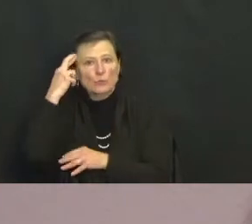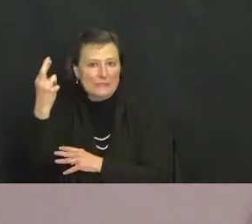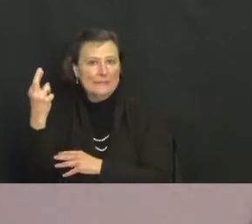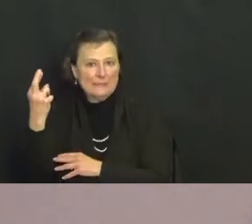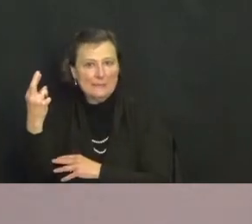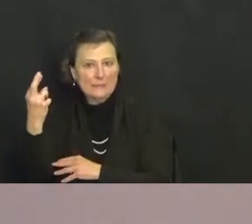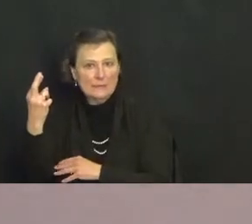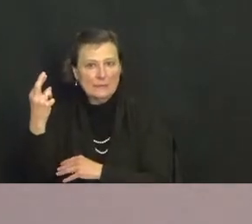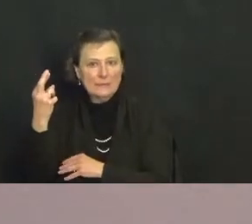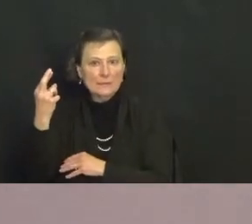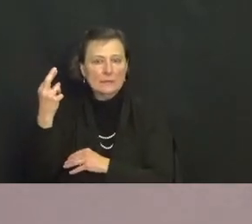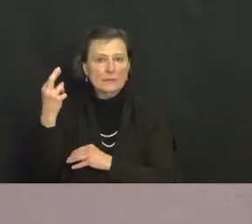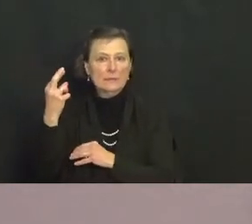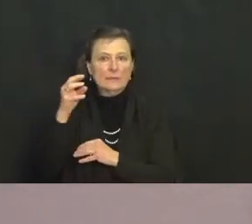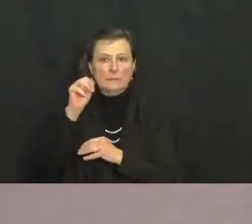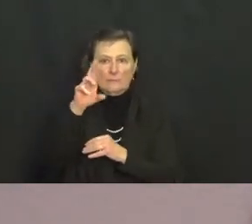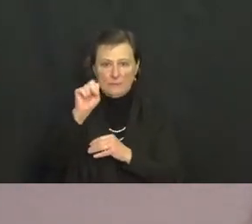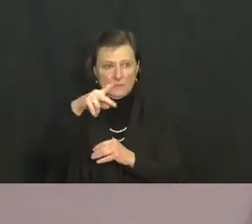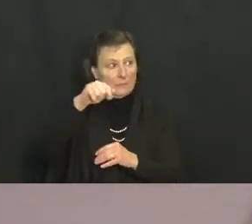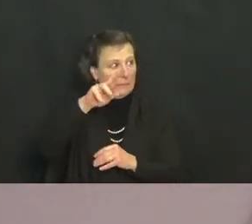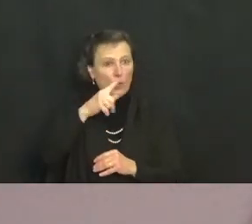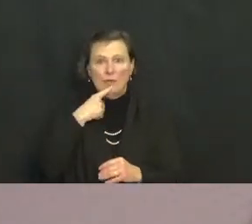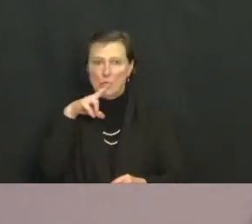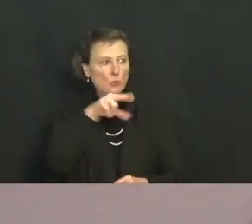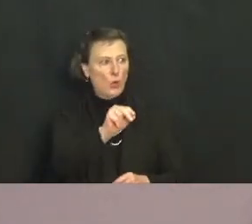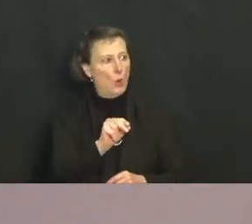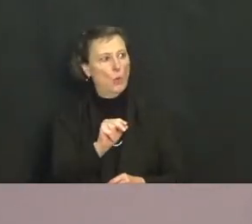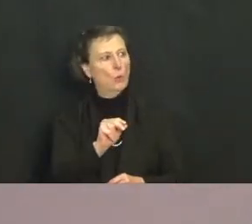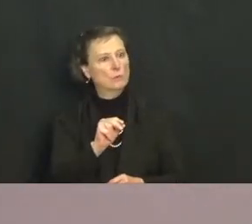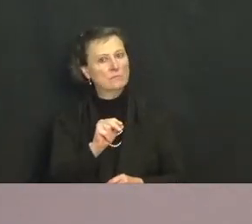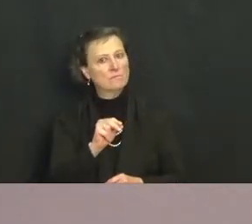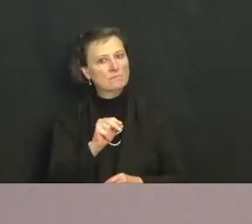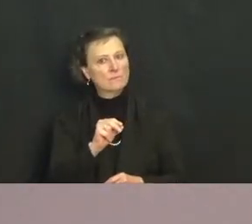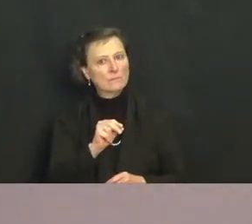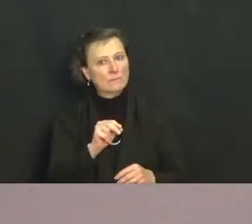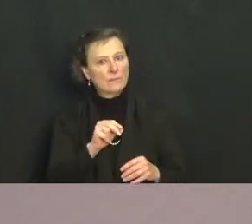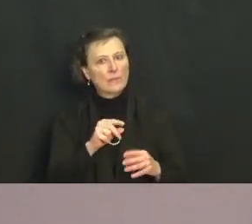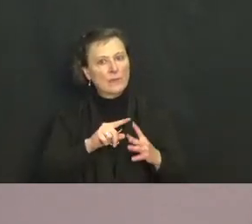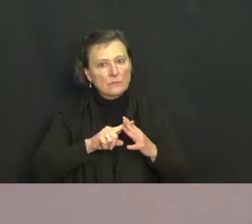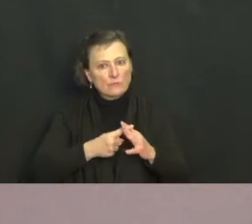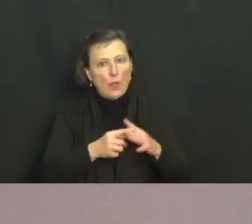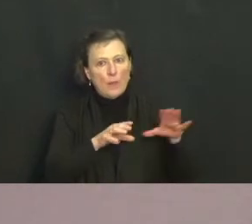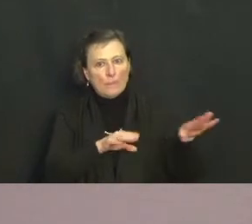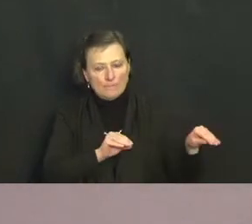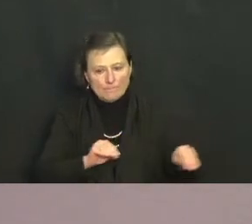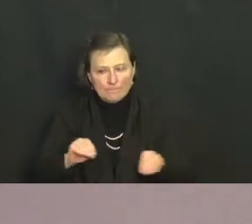When Mrs. Parks said, “No,” a passionate movement was begun.